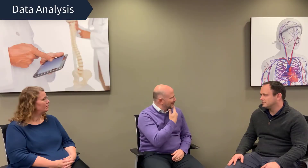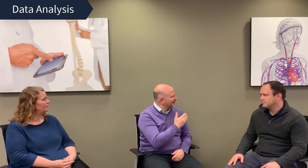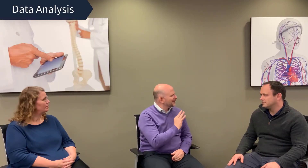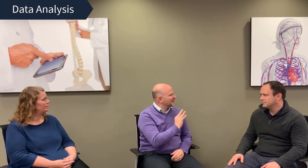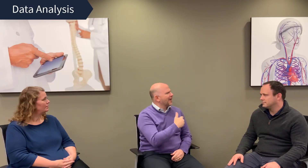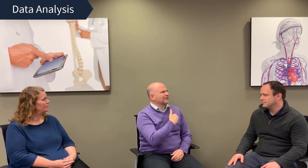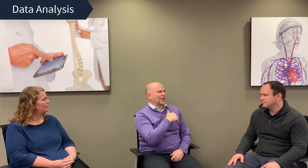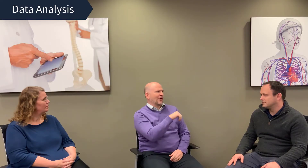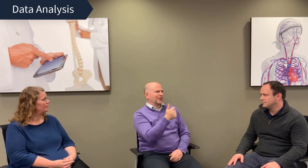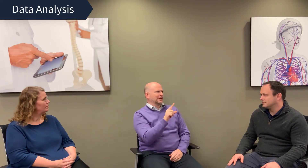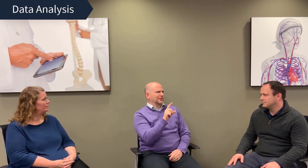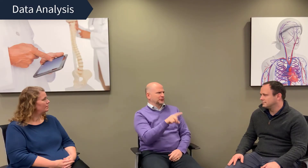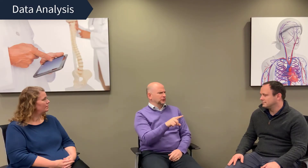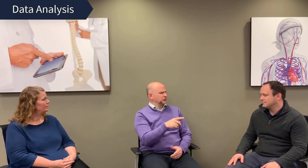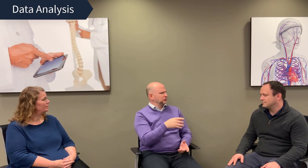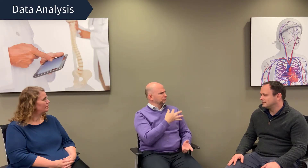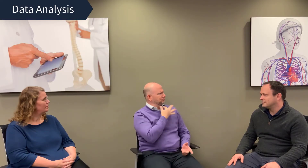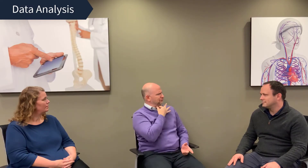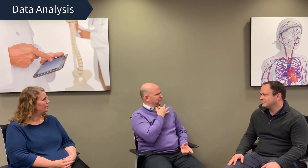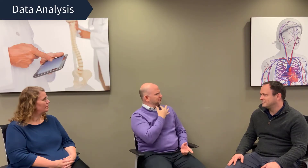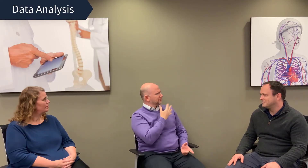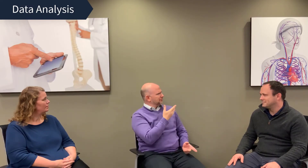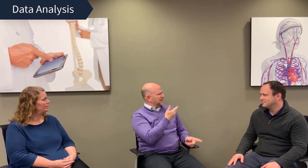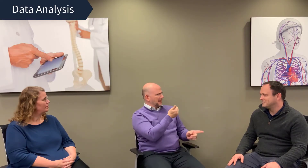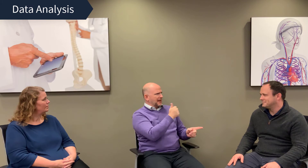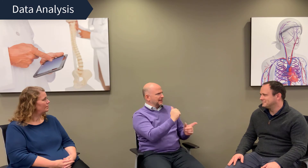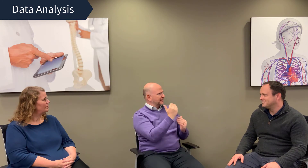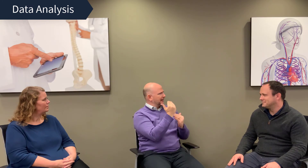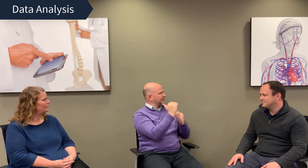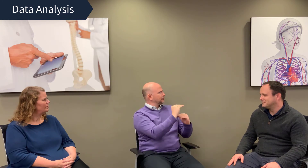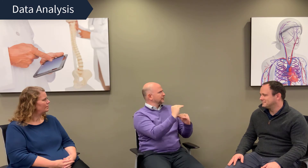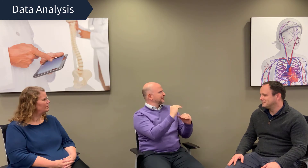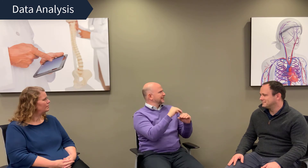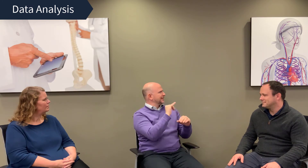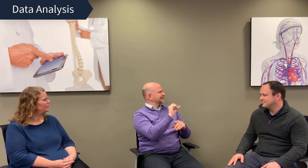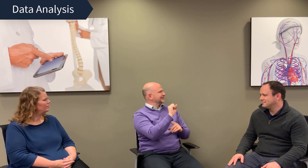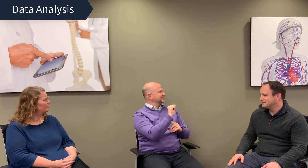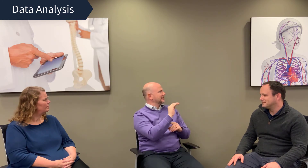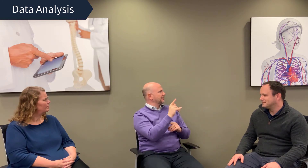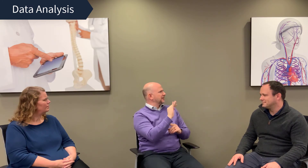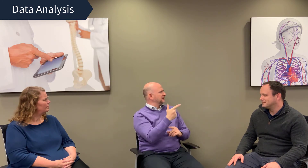Oh, thank you. I have another question. Were there any limitations in the sampling?